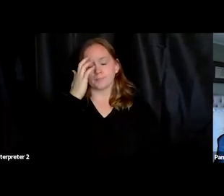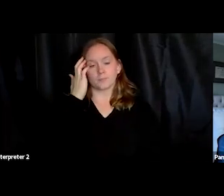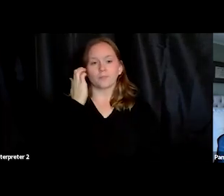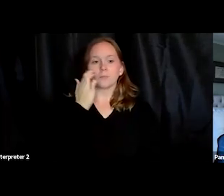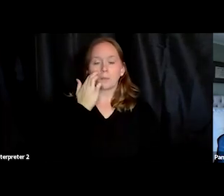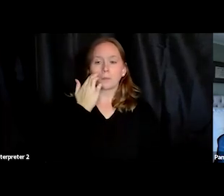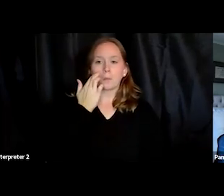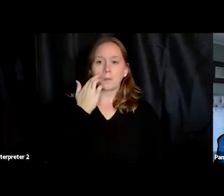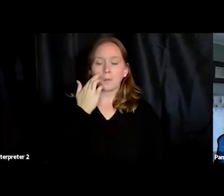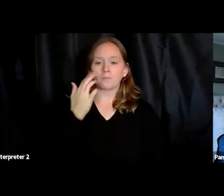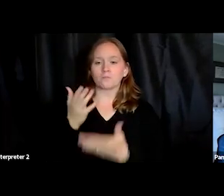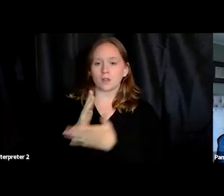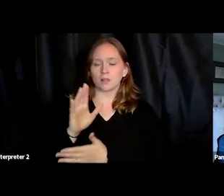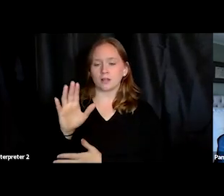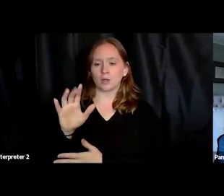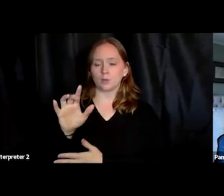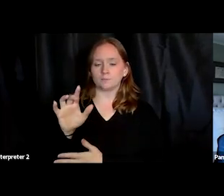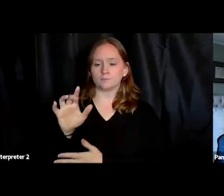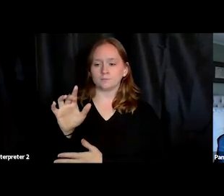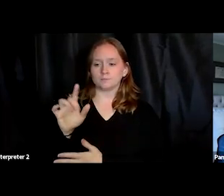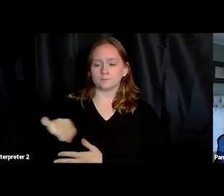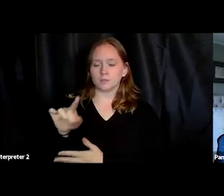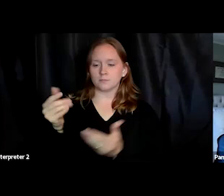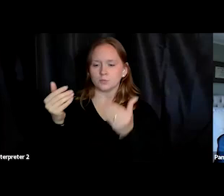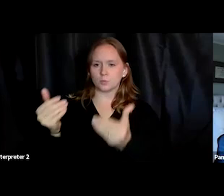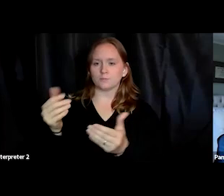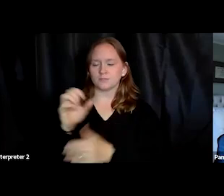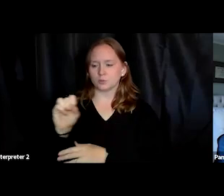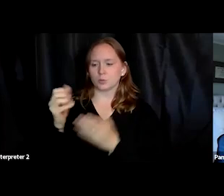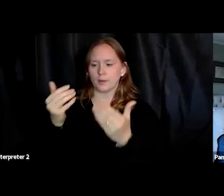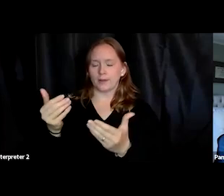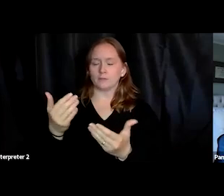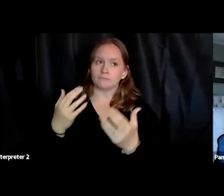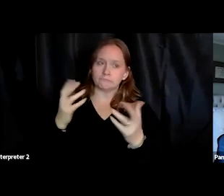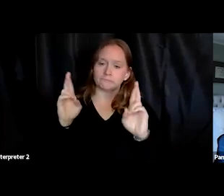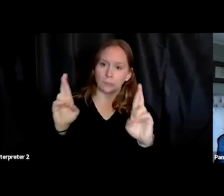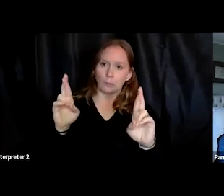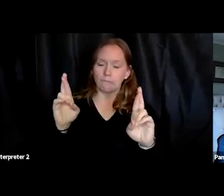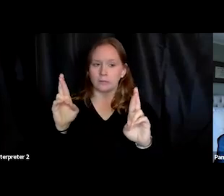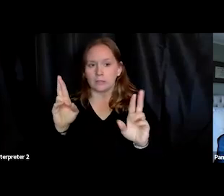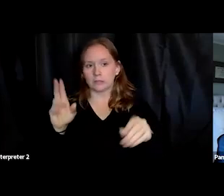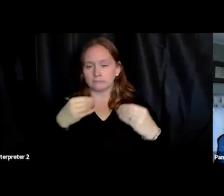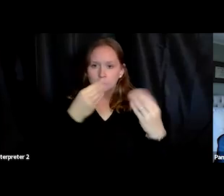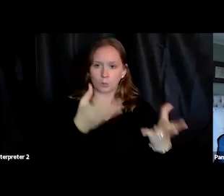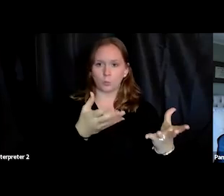you know, one of these rules to help hopefully award the applicant, again, with more physical impairments.